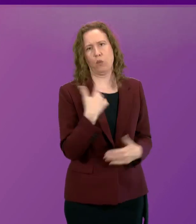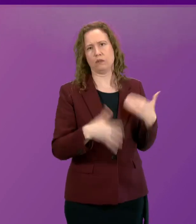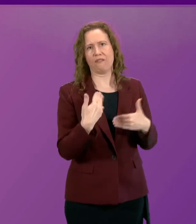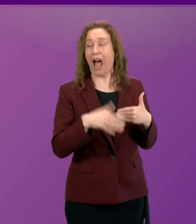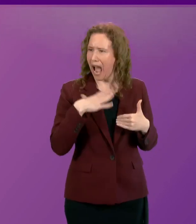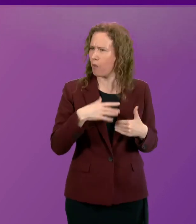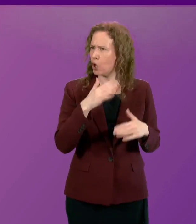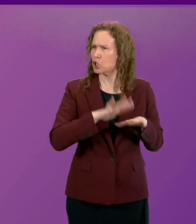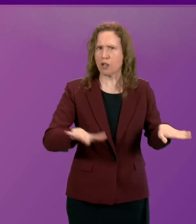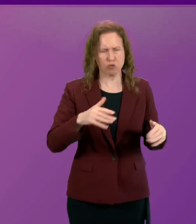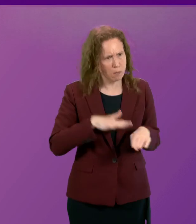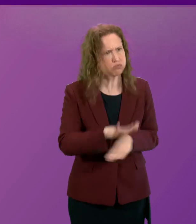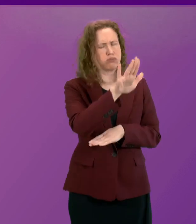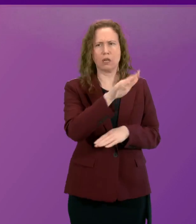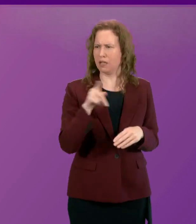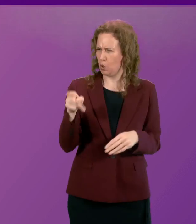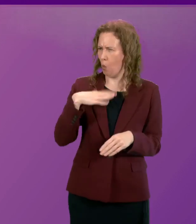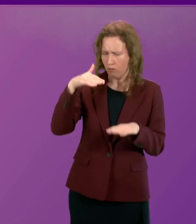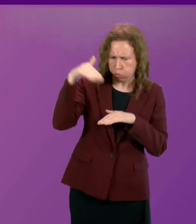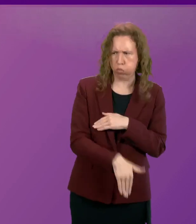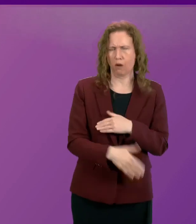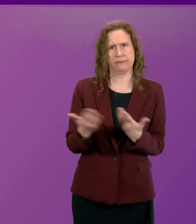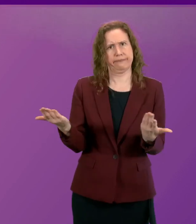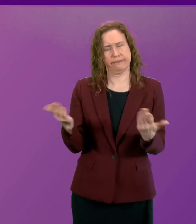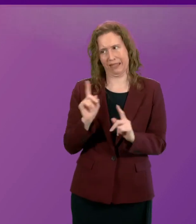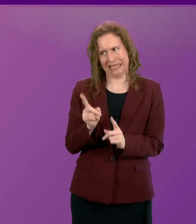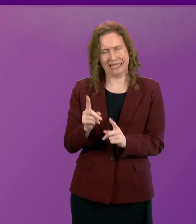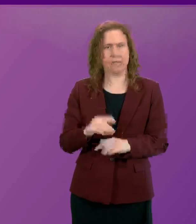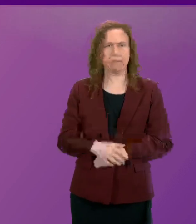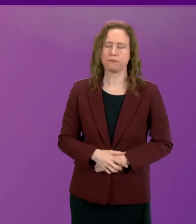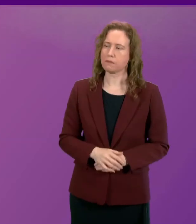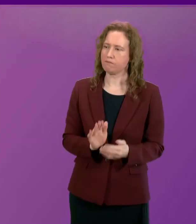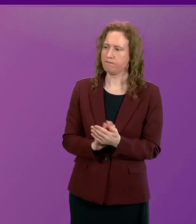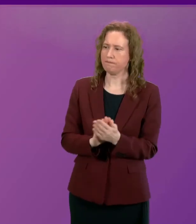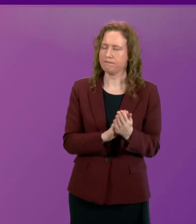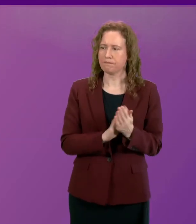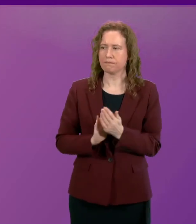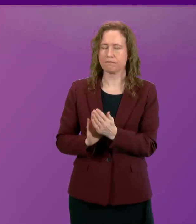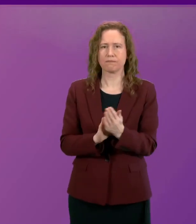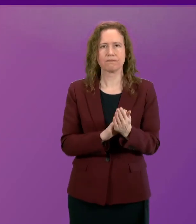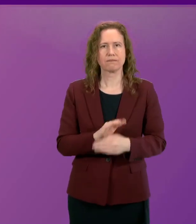children out of poverty; Mr Findlay wants to consign children to poverty.